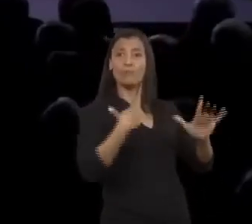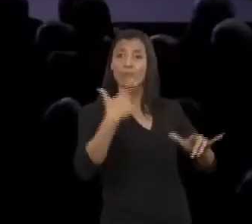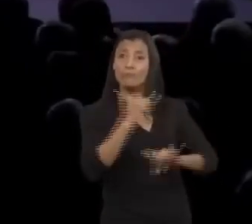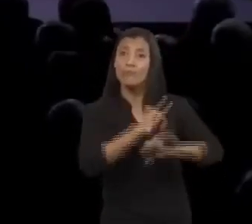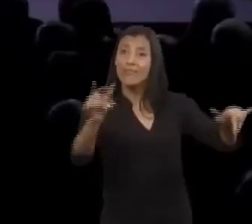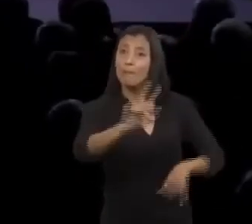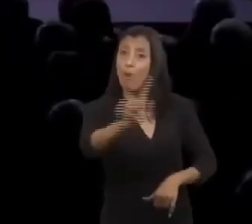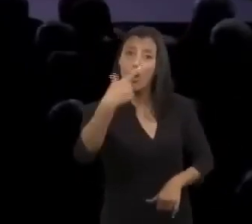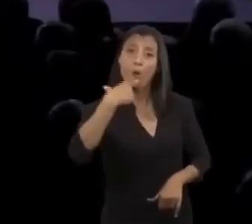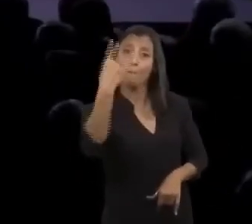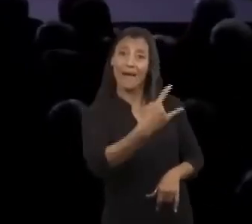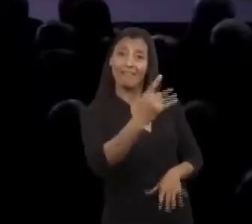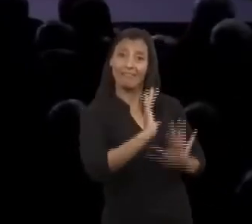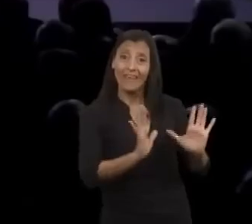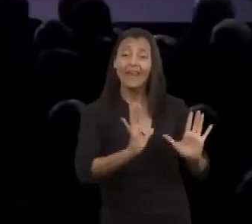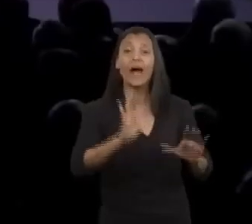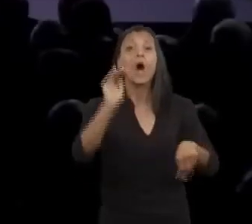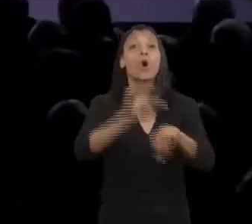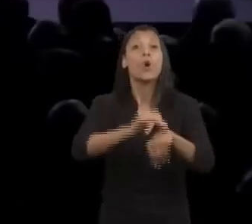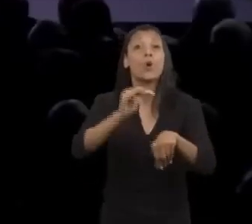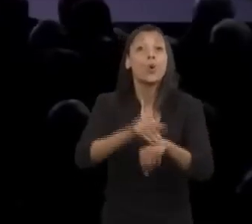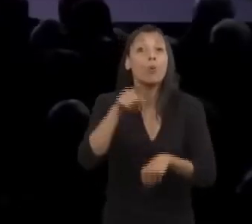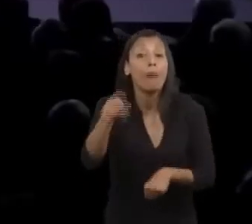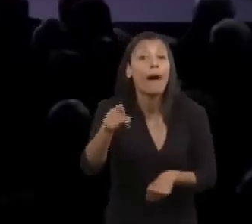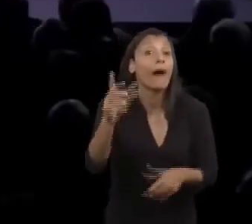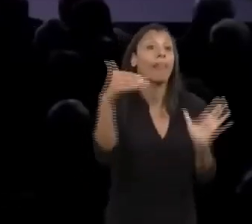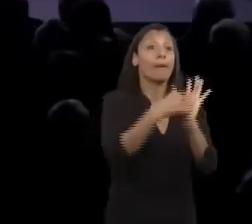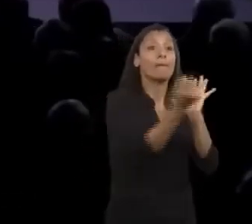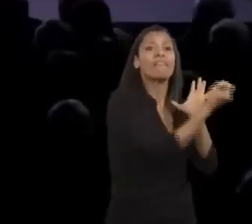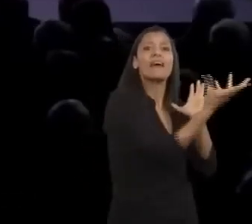and that in reality the cause is from the amount of money to the prices.